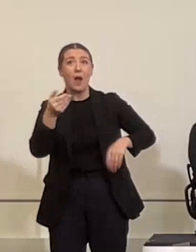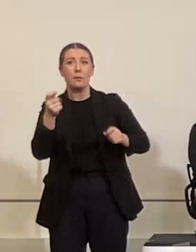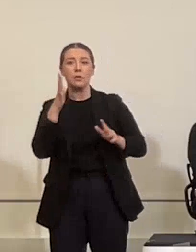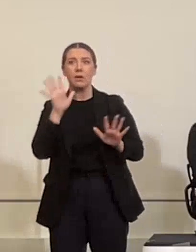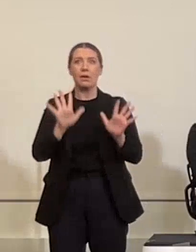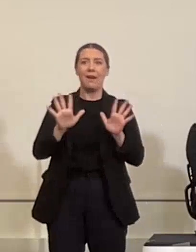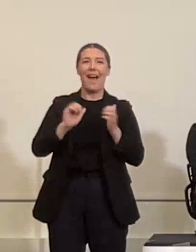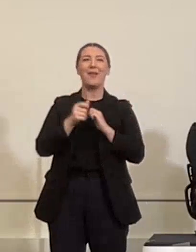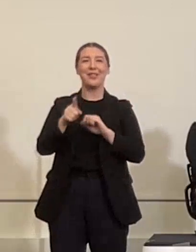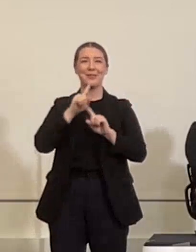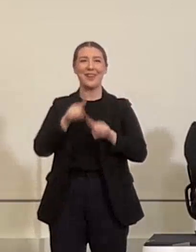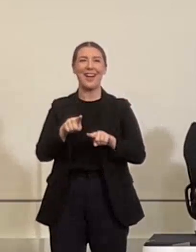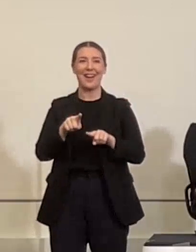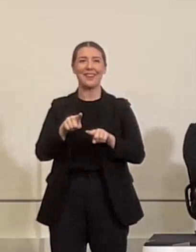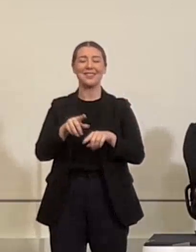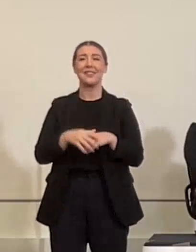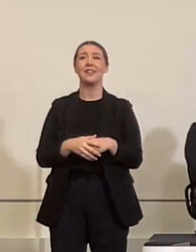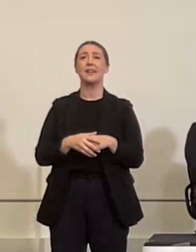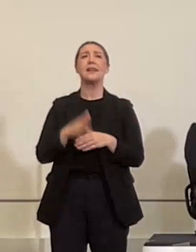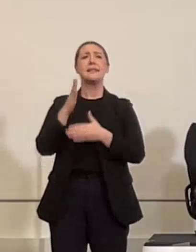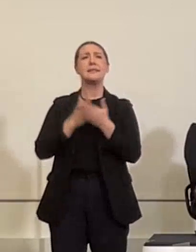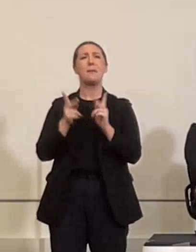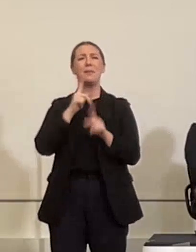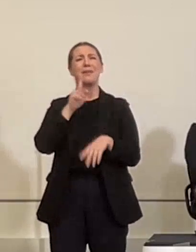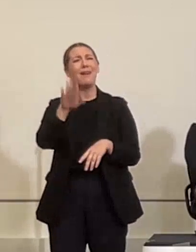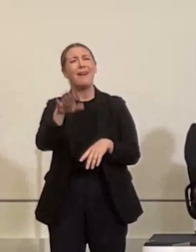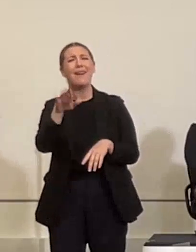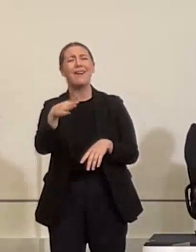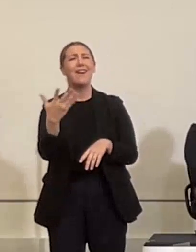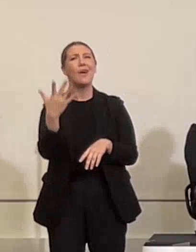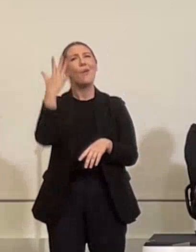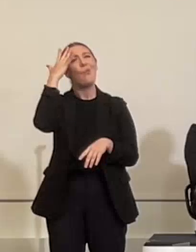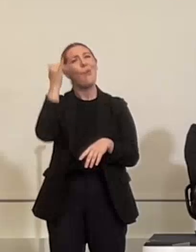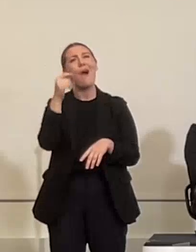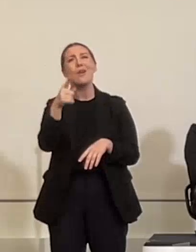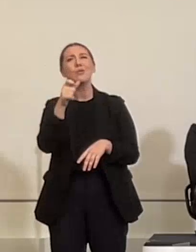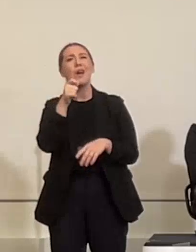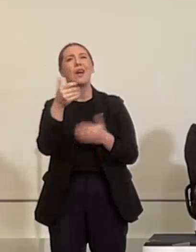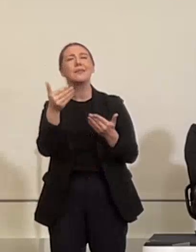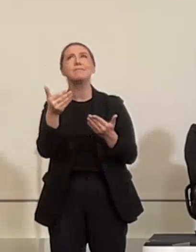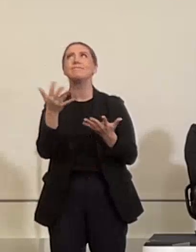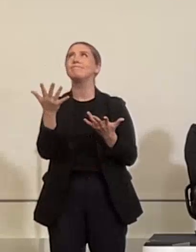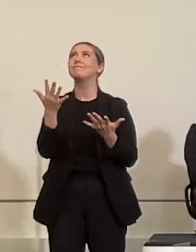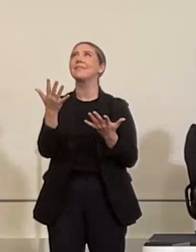And then I've had people that ask me why don't you what is it called, Self identify?